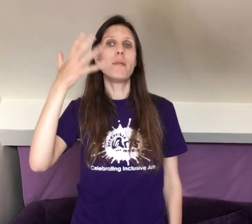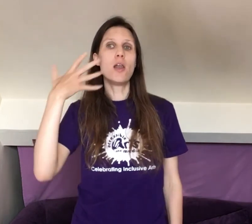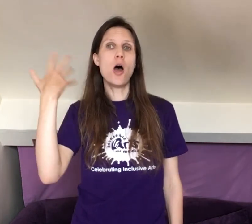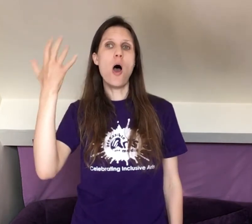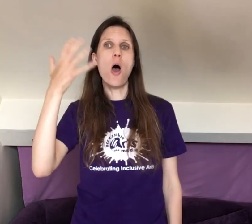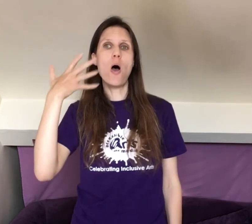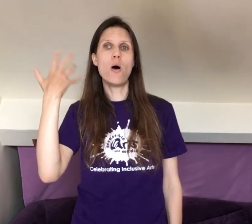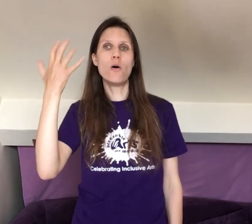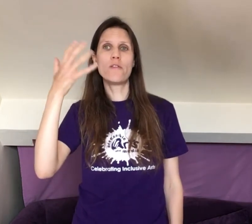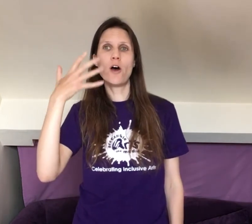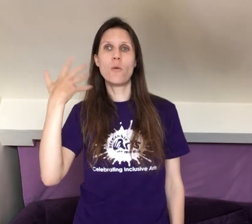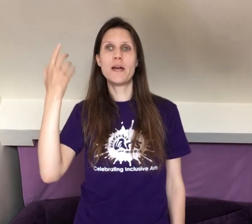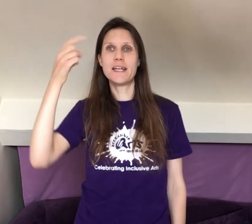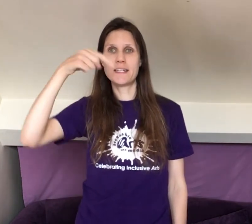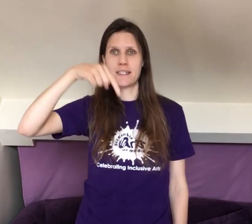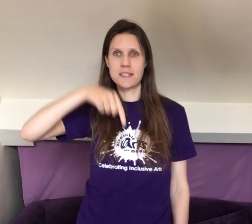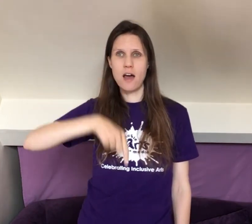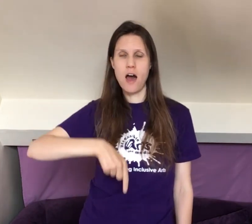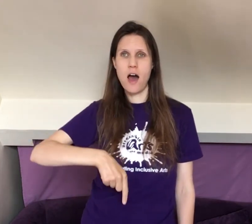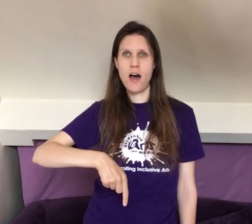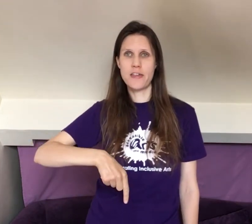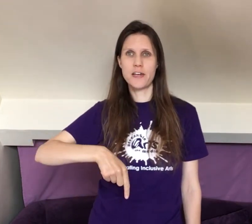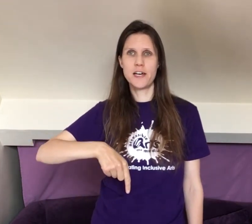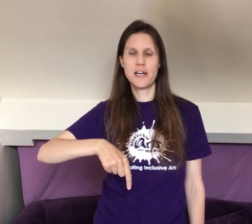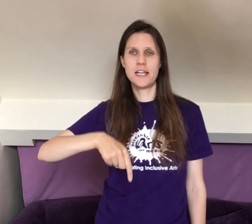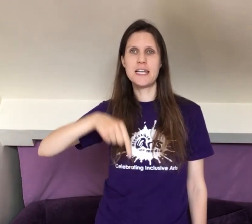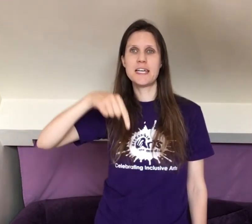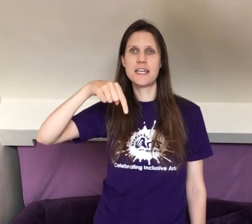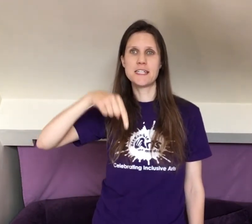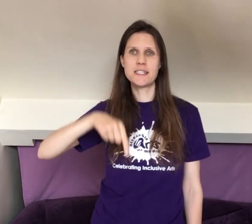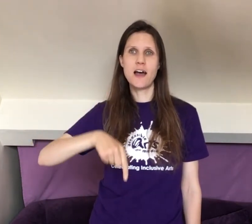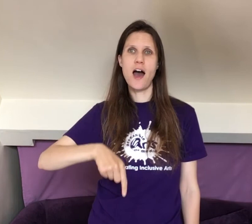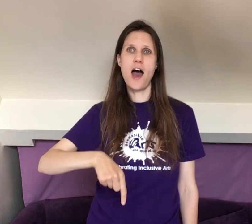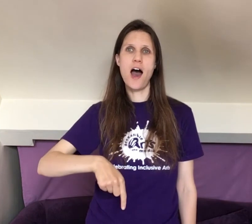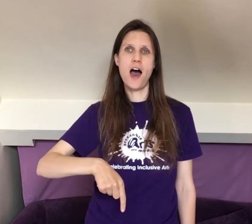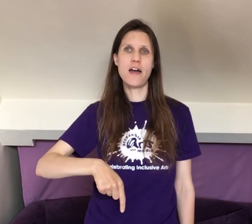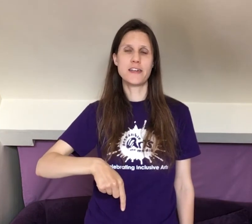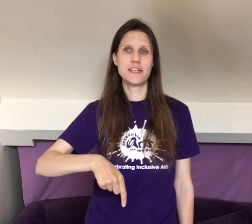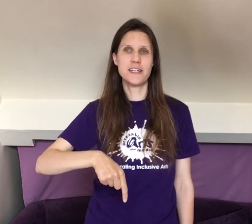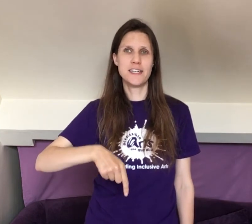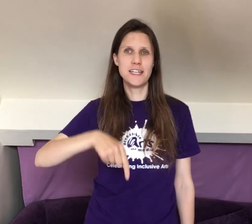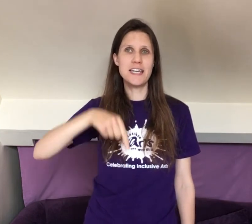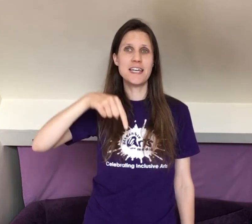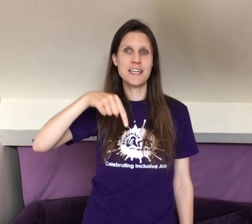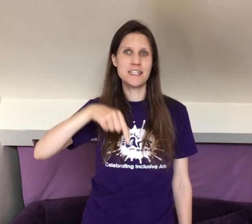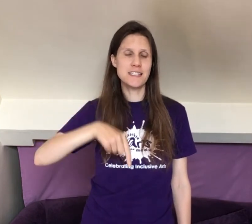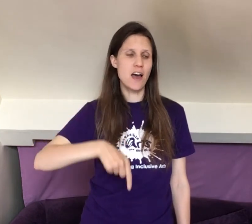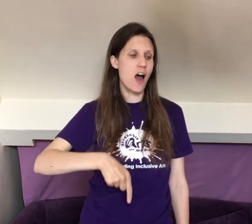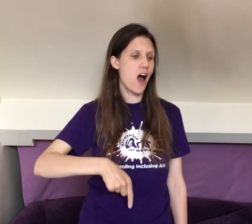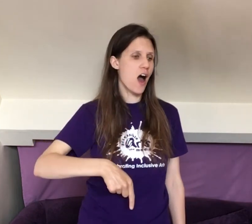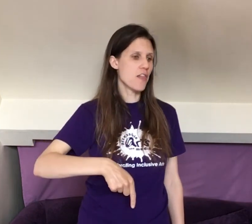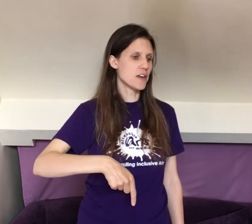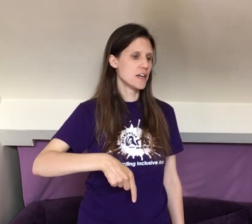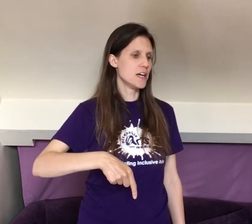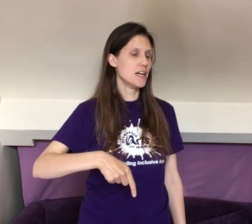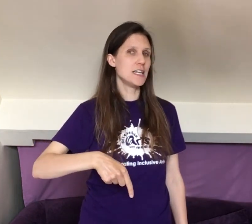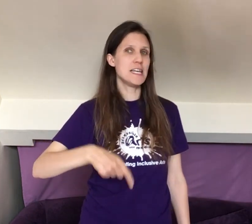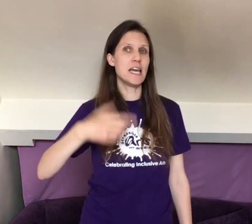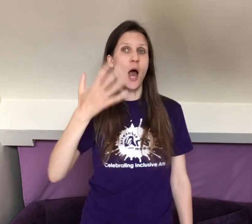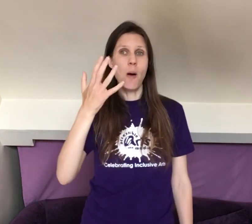Blow the wind southerly, southerly, southerly,